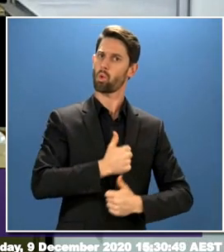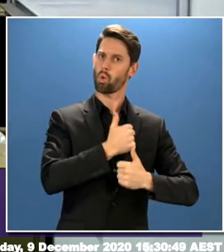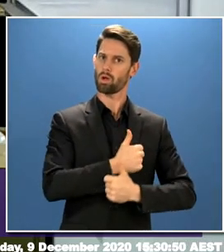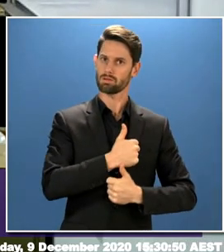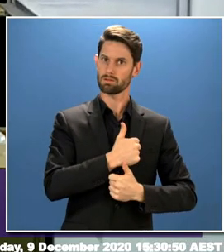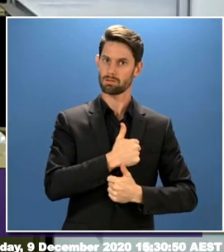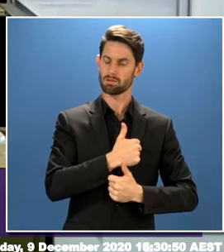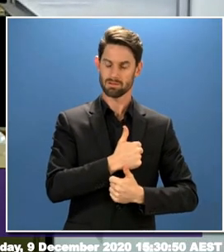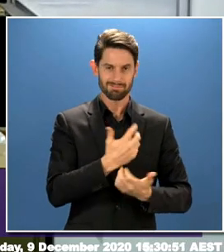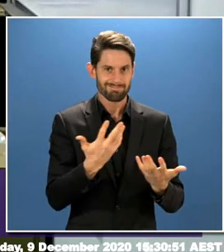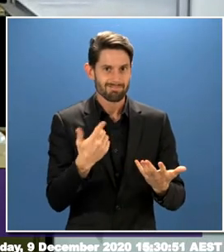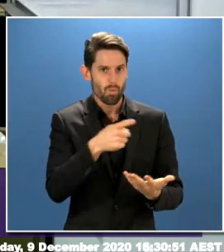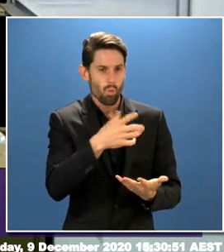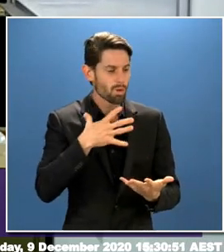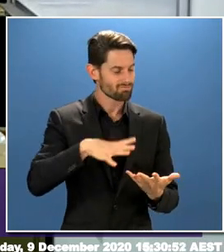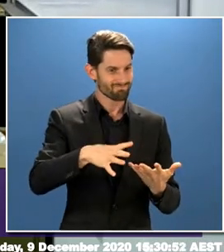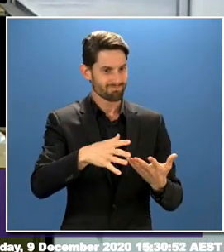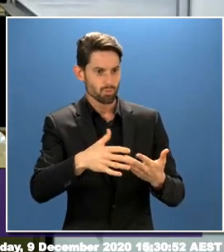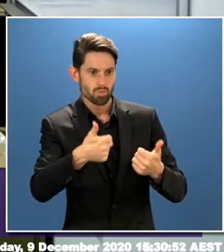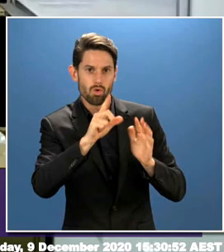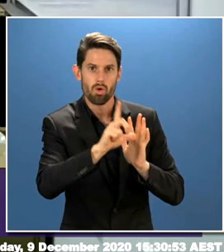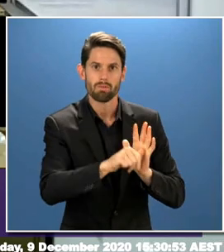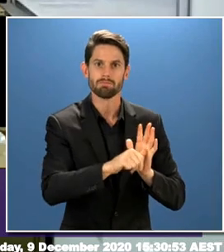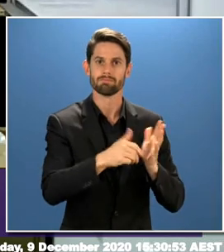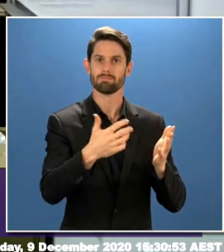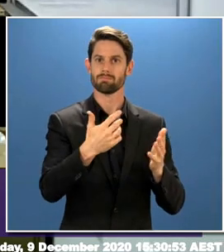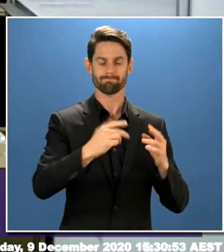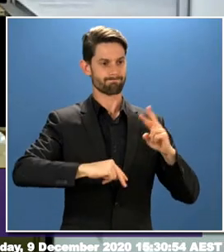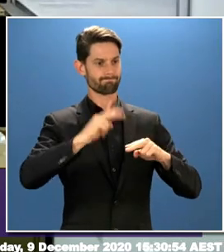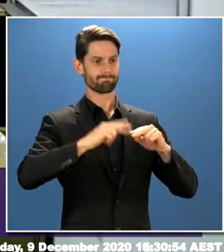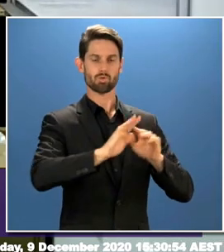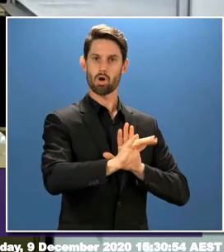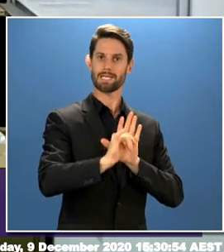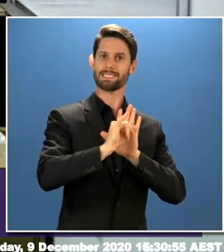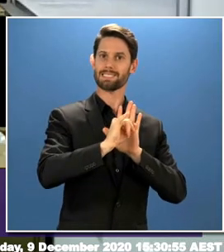It's about, you know, a range of stuff. And we've heard about identity, we've heard about connectedness and community.